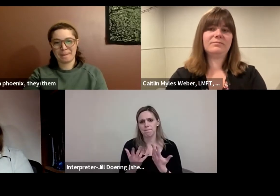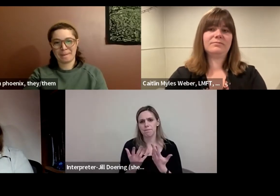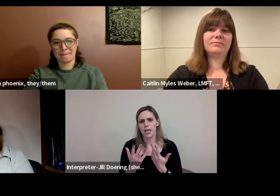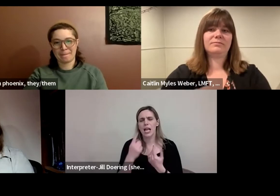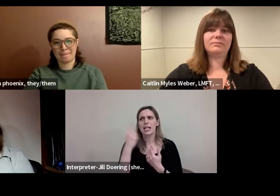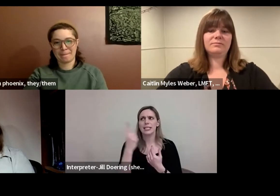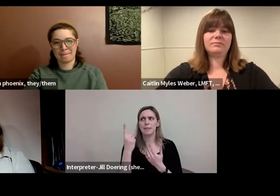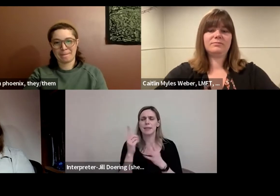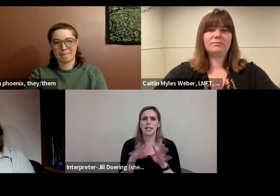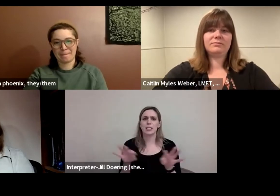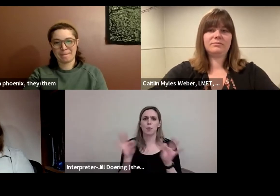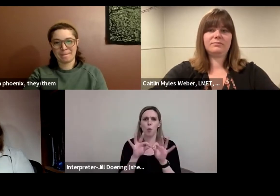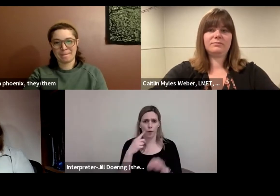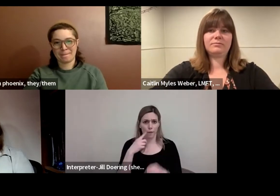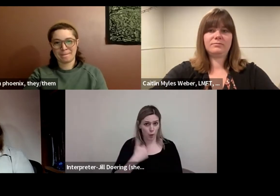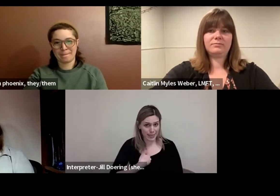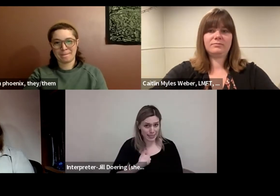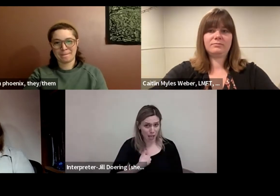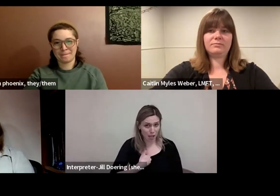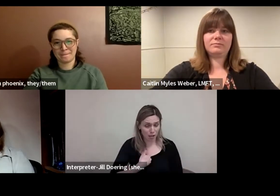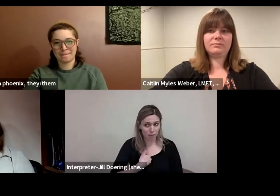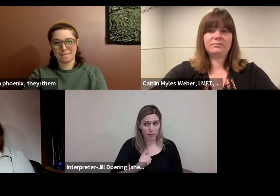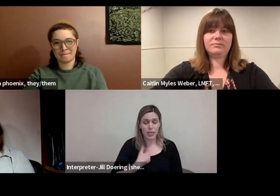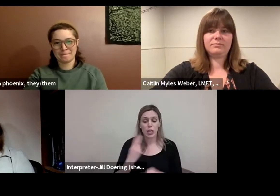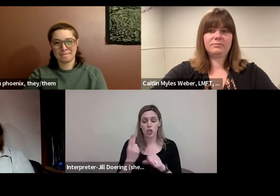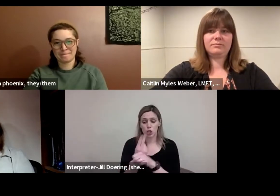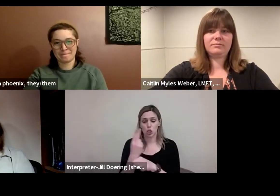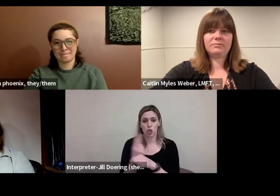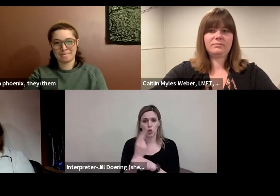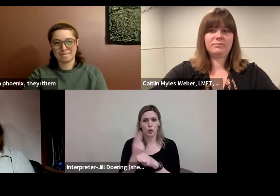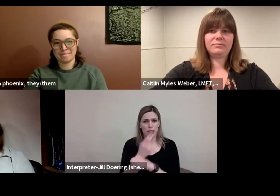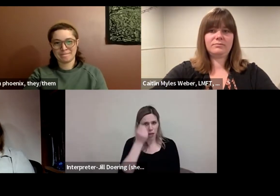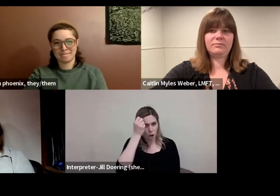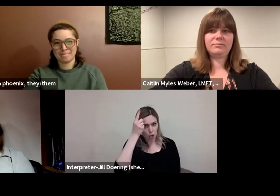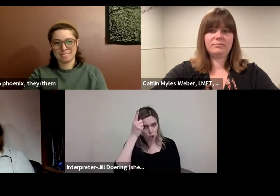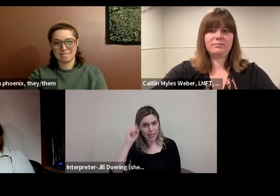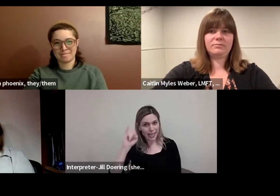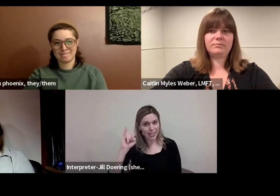of using insight as a gauge in session